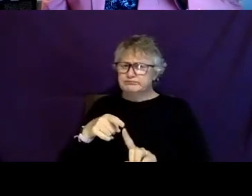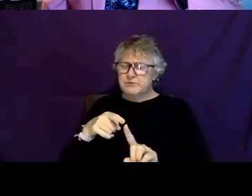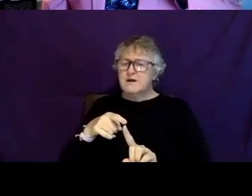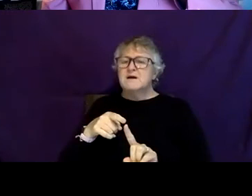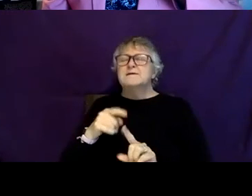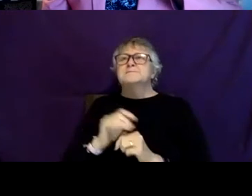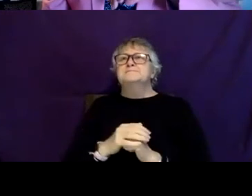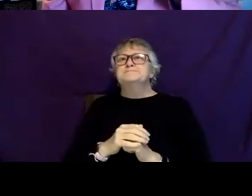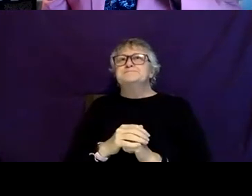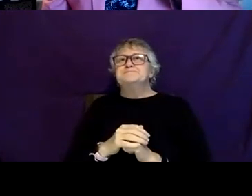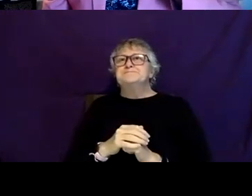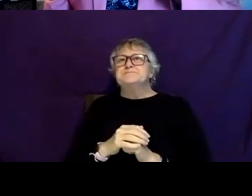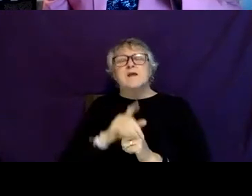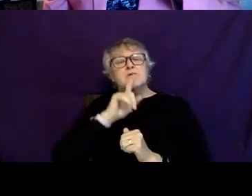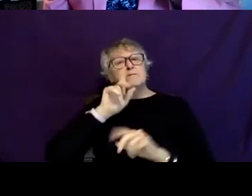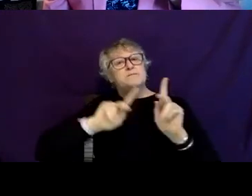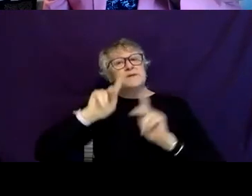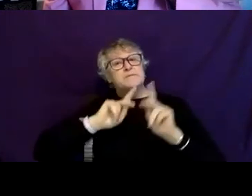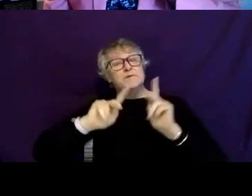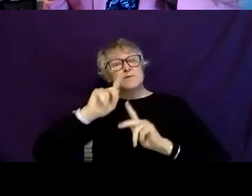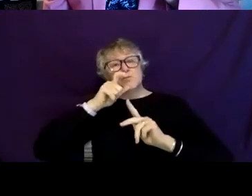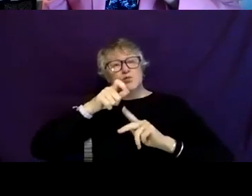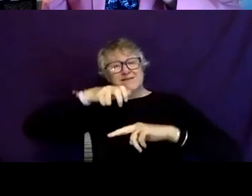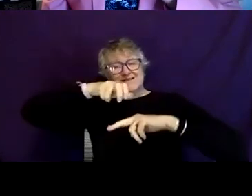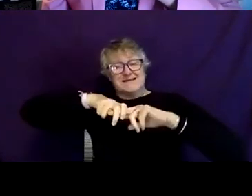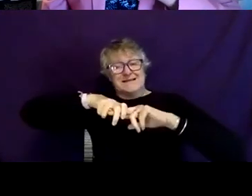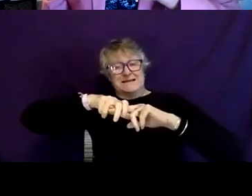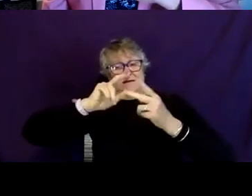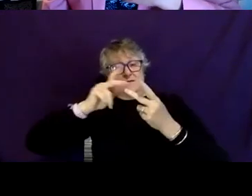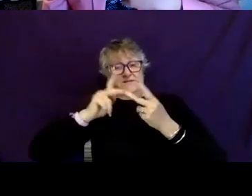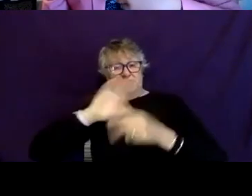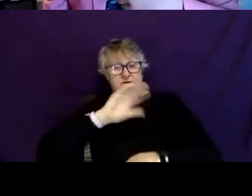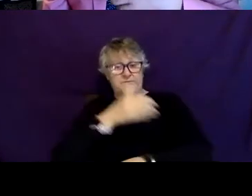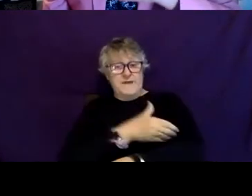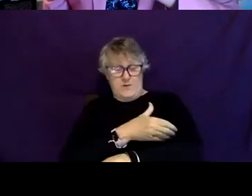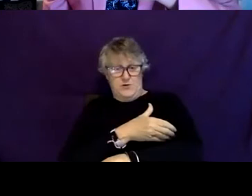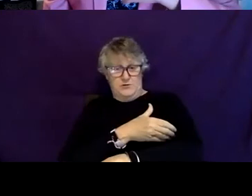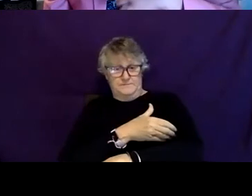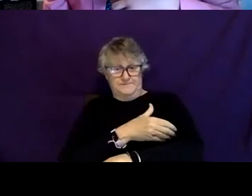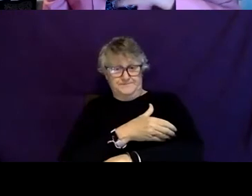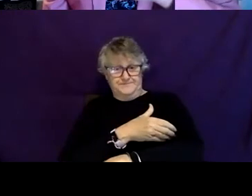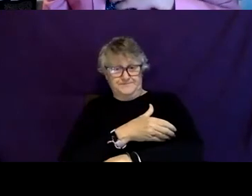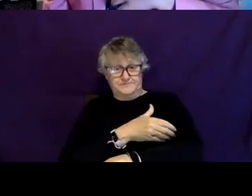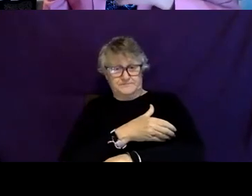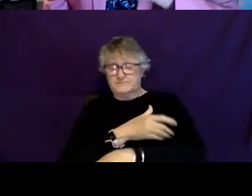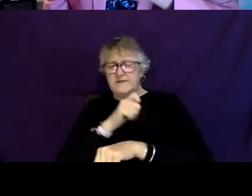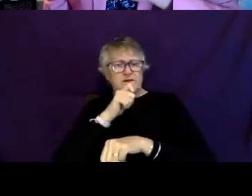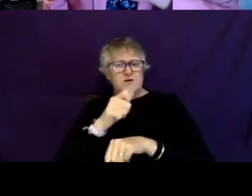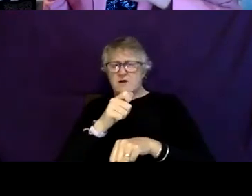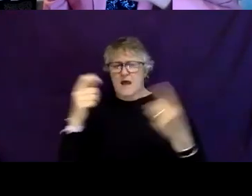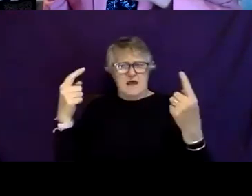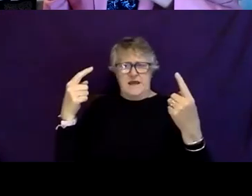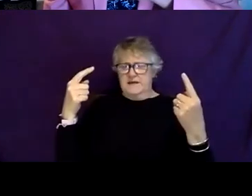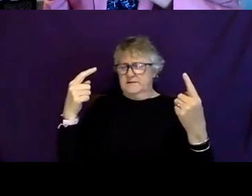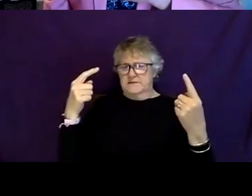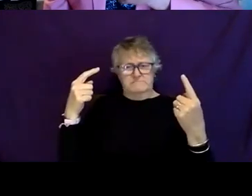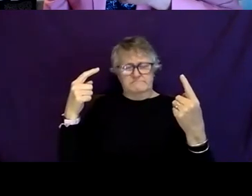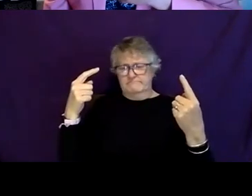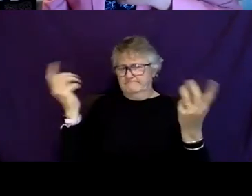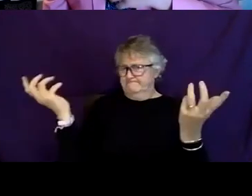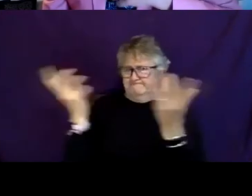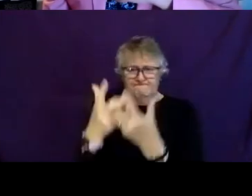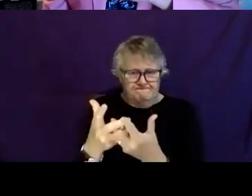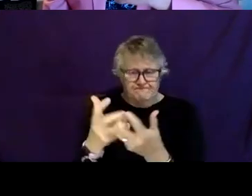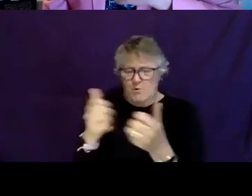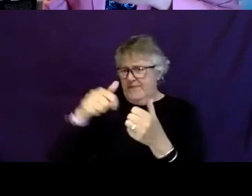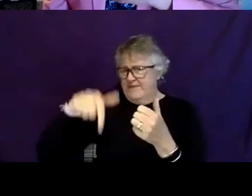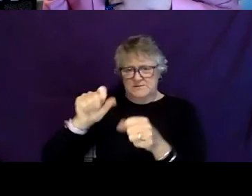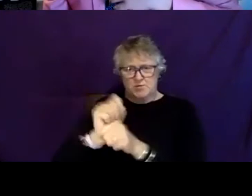there are people who sit in positions of power that are not aligned with this work, and they never will be.